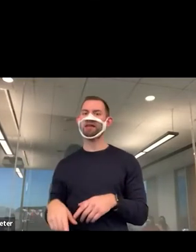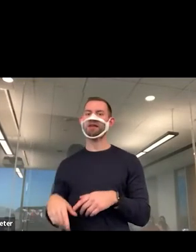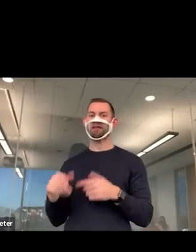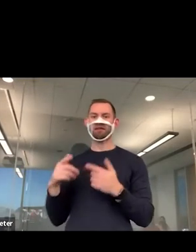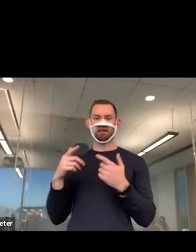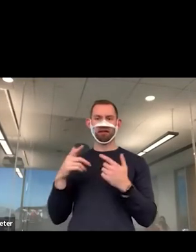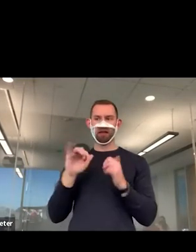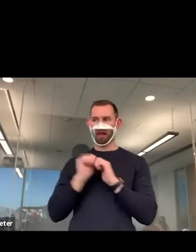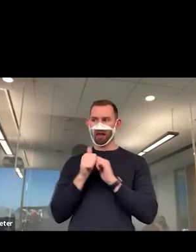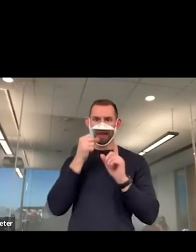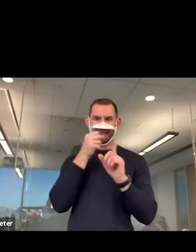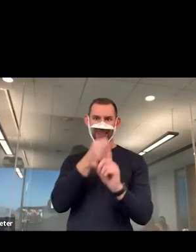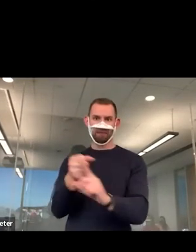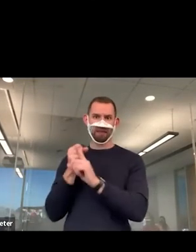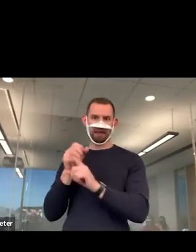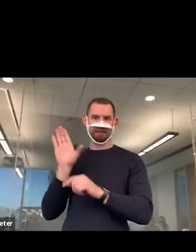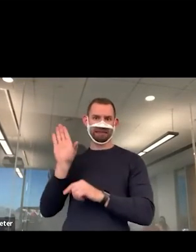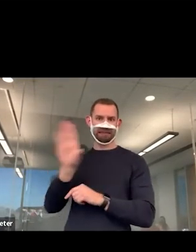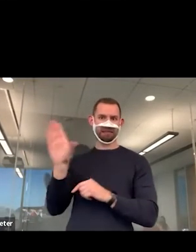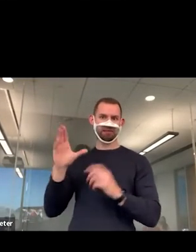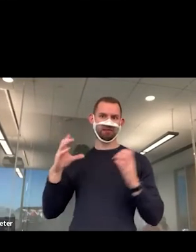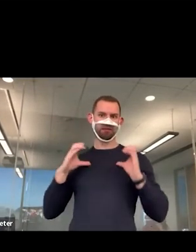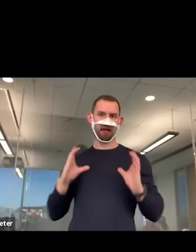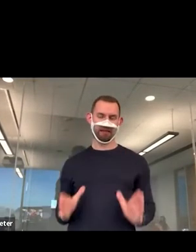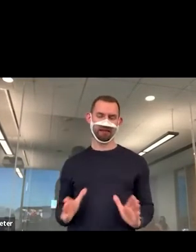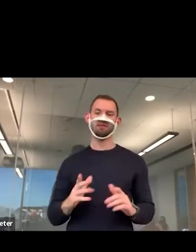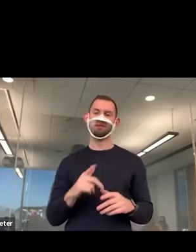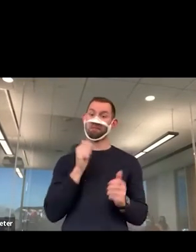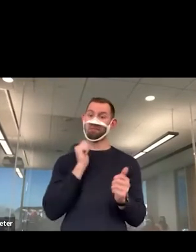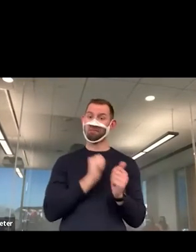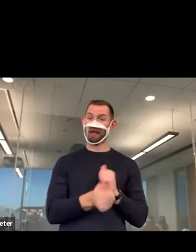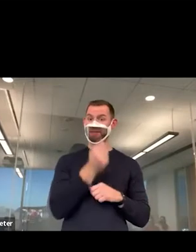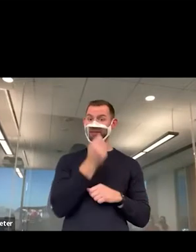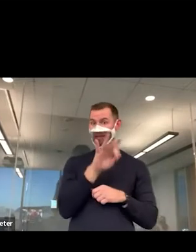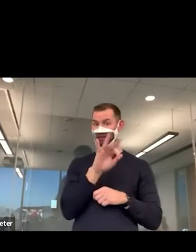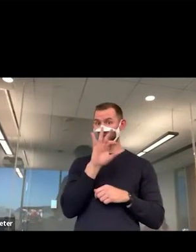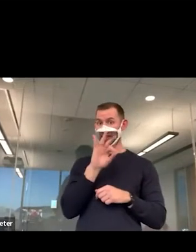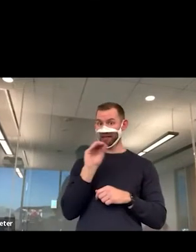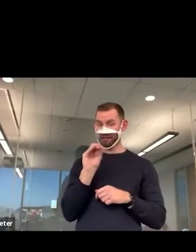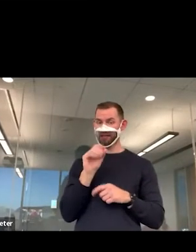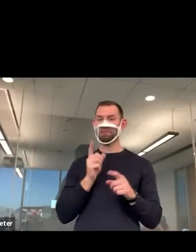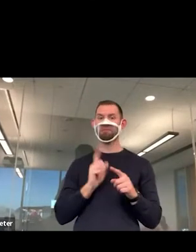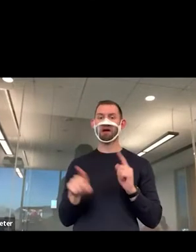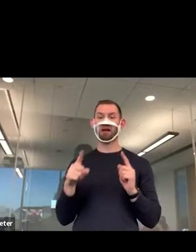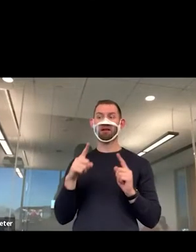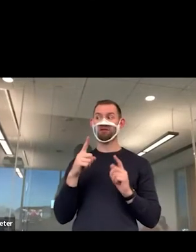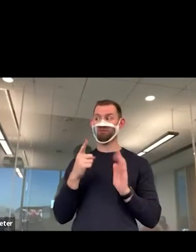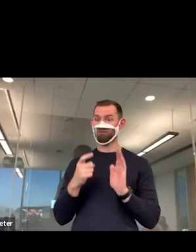still wasn't even in effect yet it was passed in 1990 but it wouldn't actually go into effect for